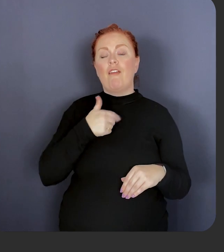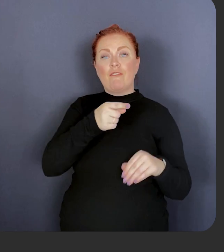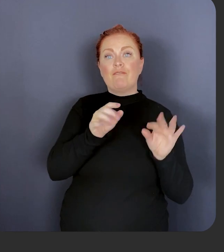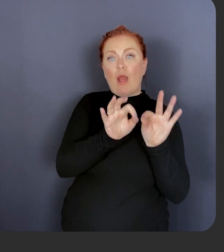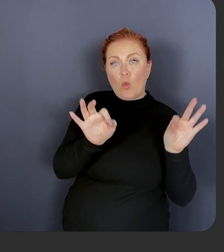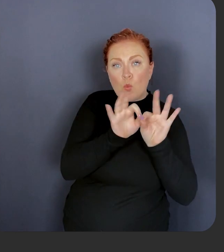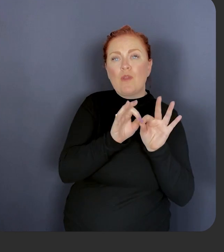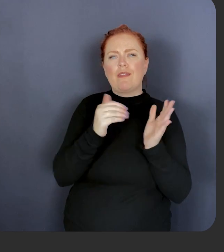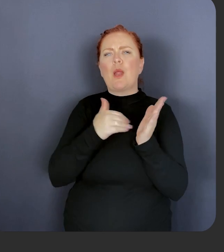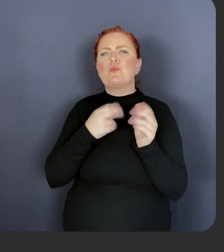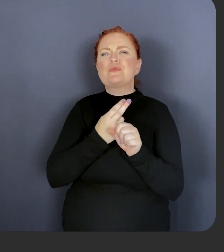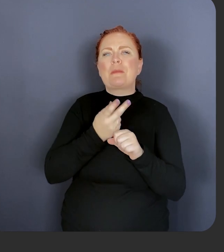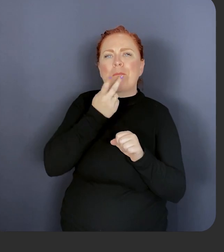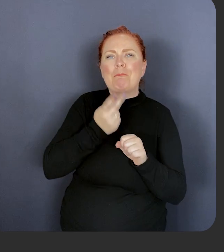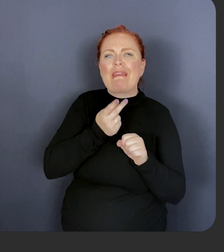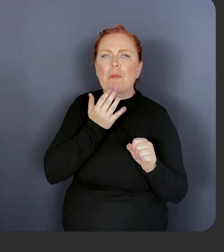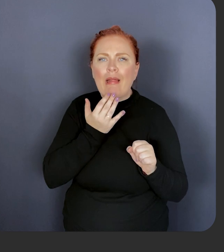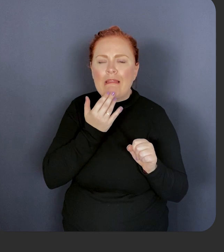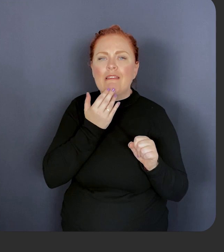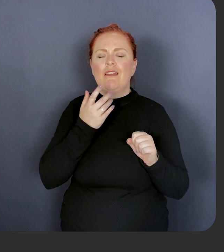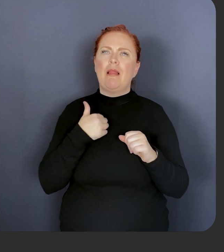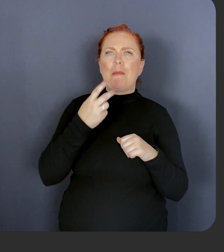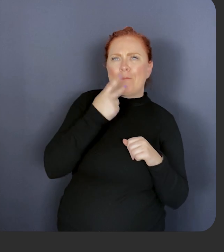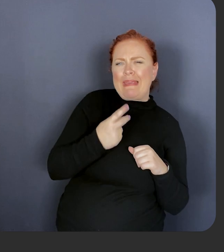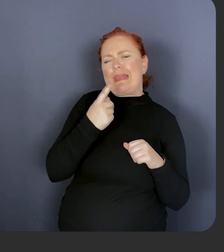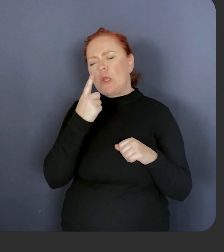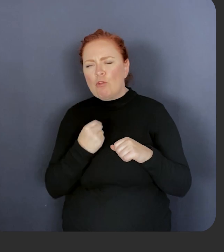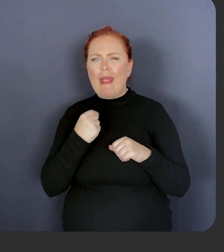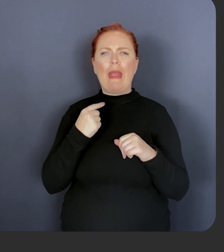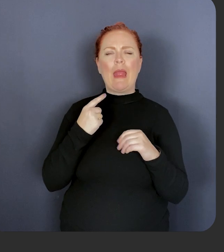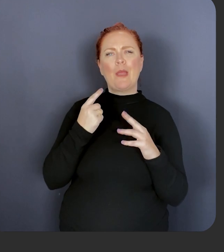I'm using this pink palette. I'm really enjoying this pink/red, quite bright vibe.